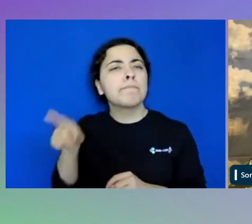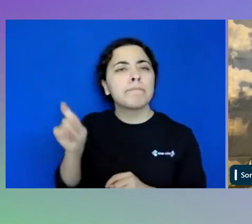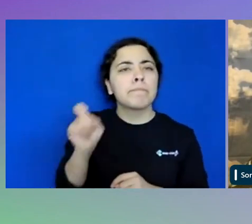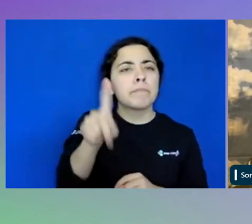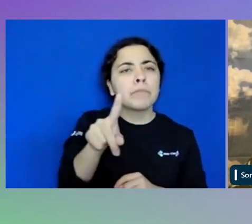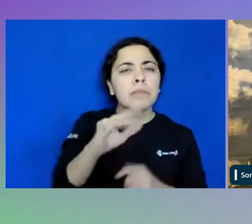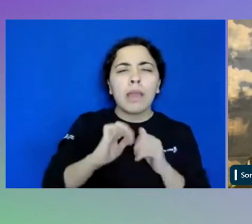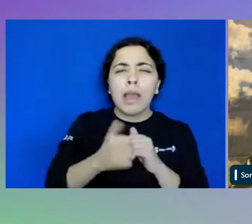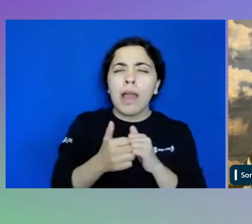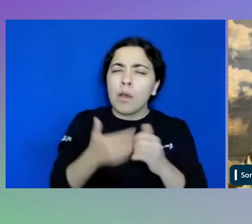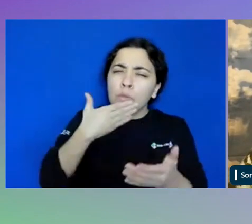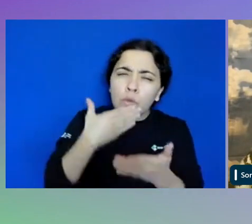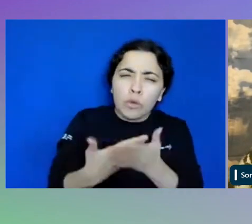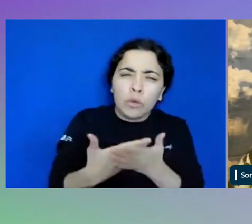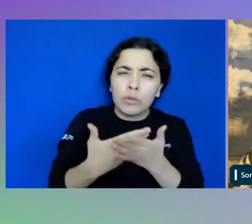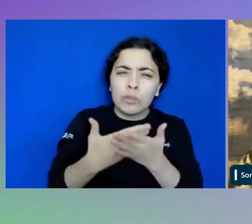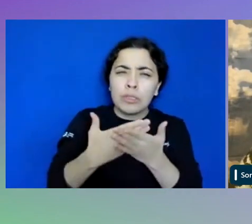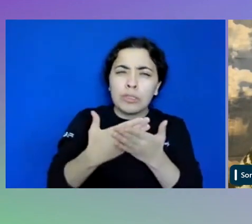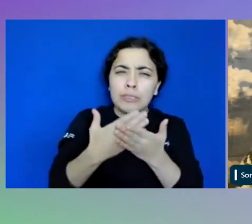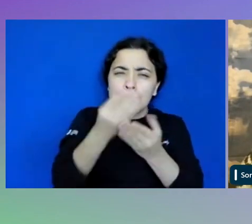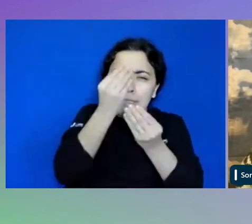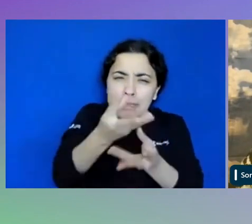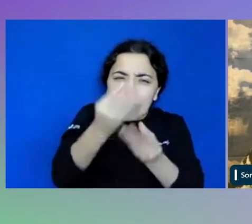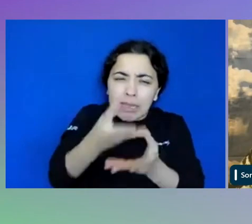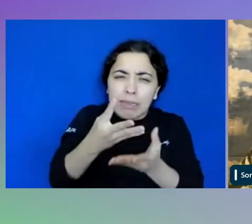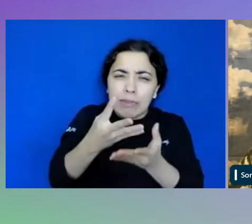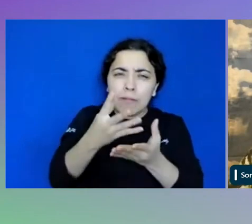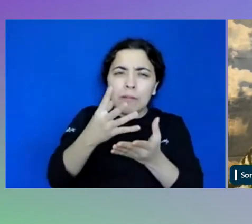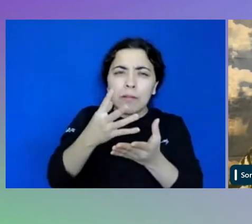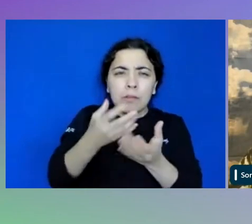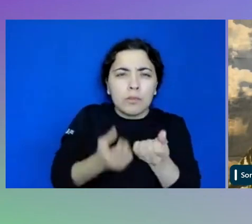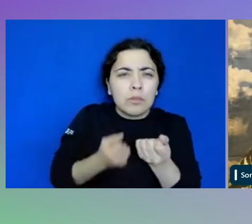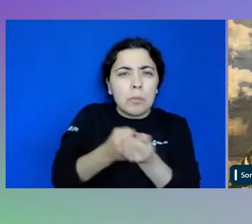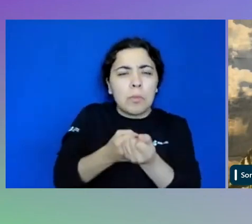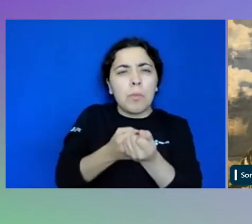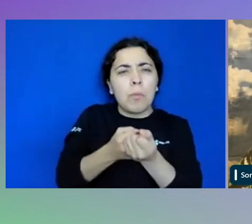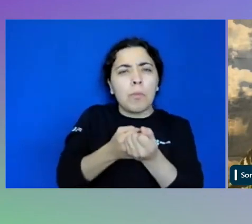disability efforts at a company?